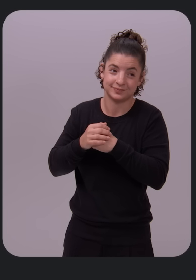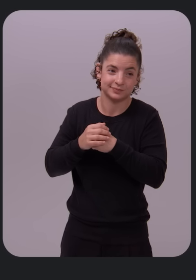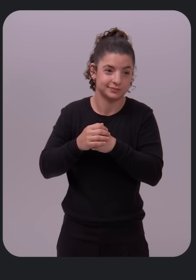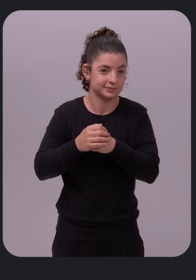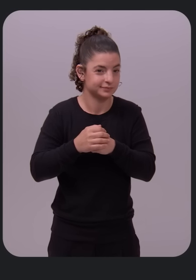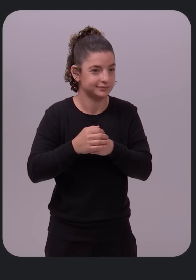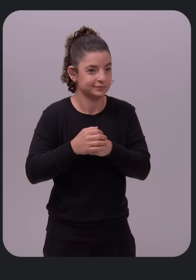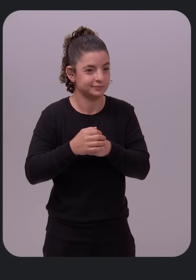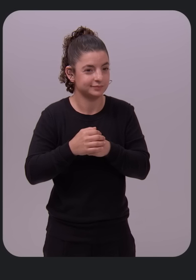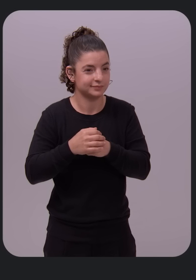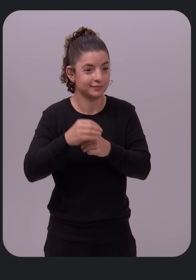[BEEPING]